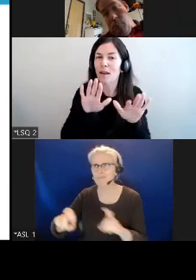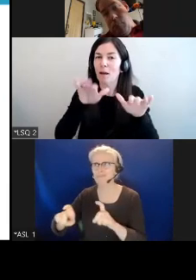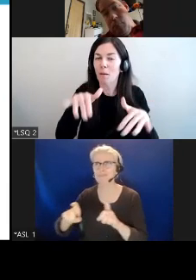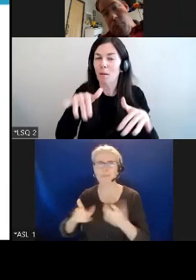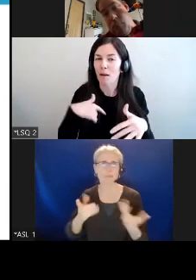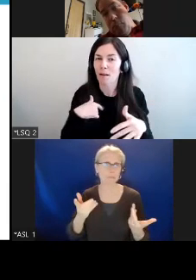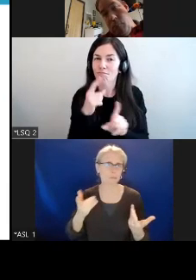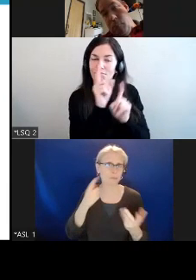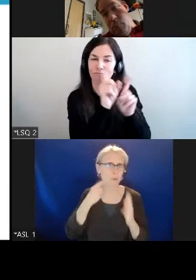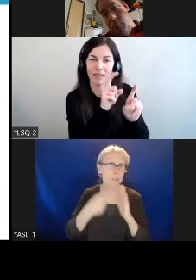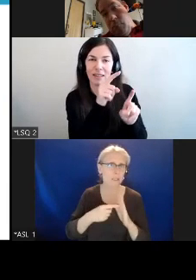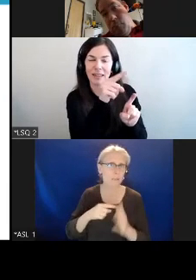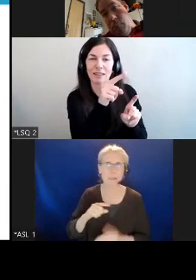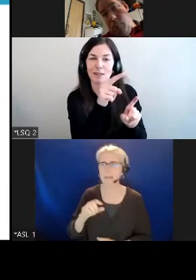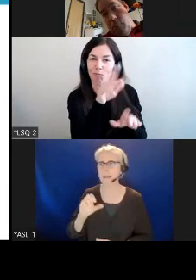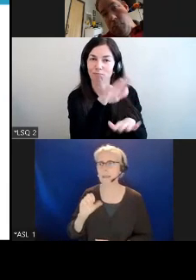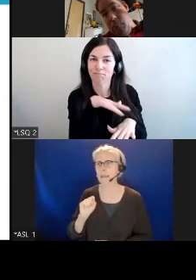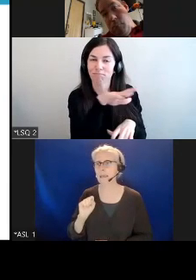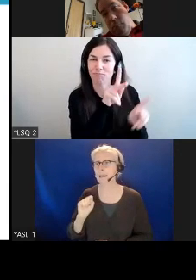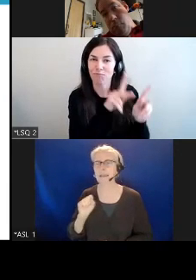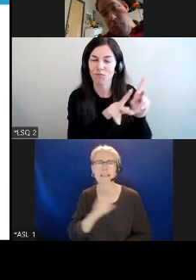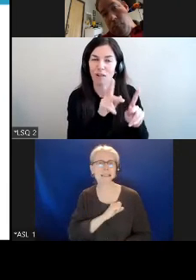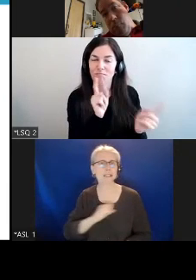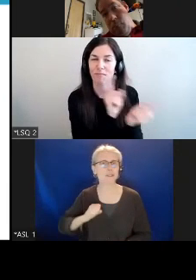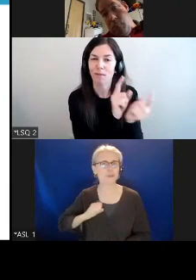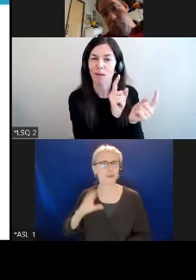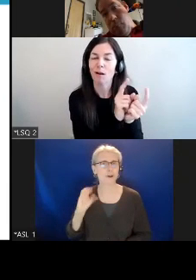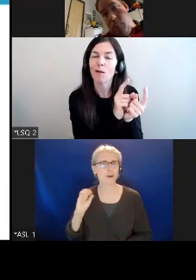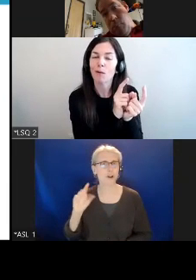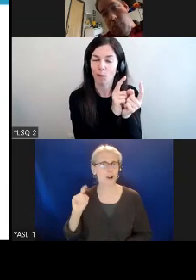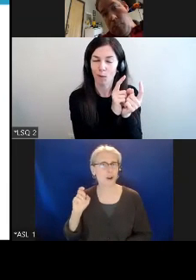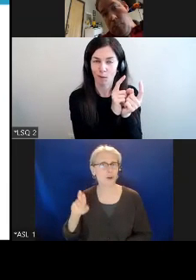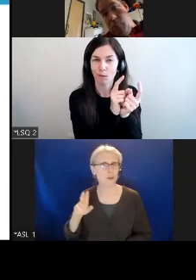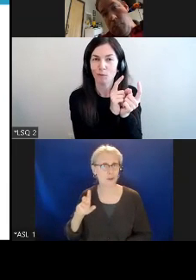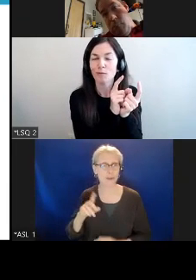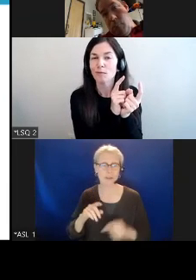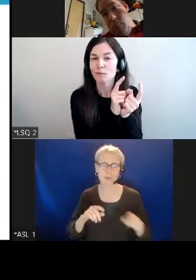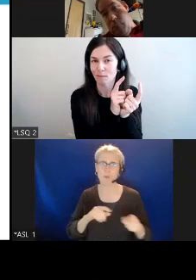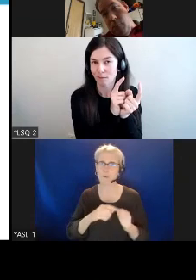LIKE WHEN WE MEET SENATOR COTTER IN HIS OFFICE, IN HIS OFFICIAL CAPACITY, TO ASK THEM